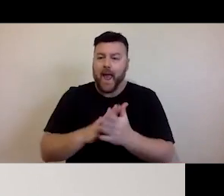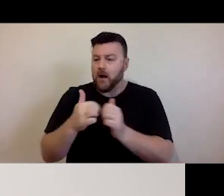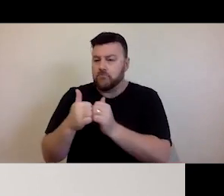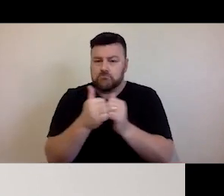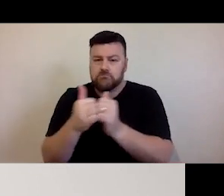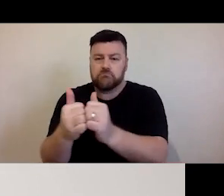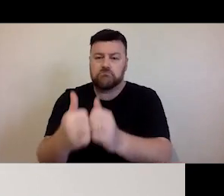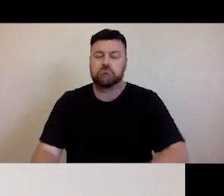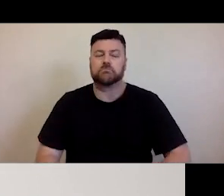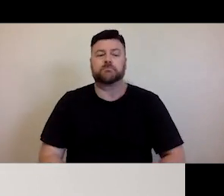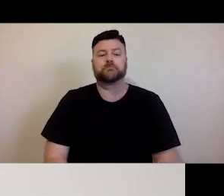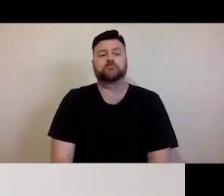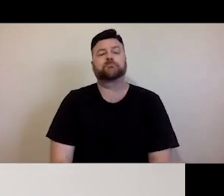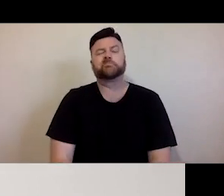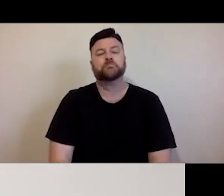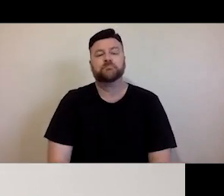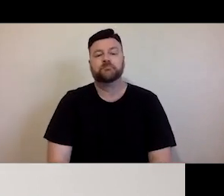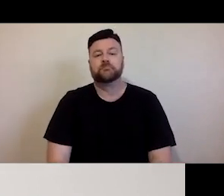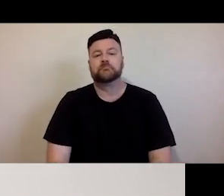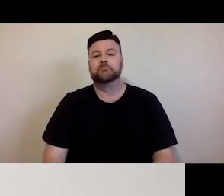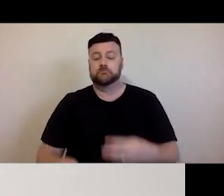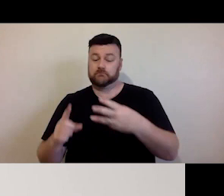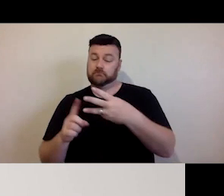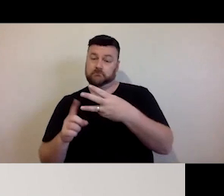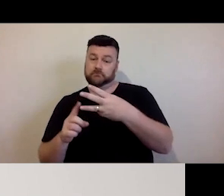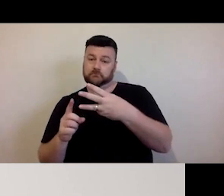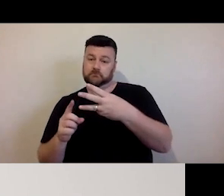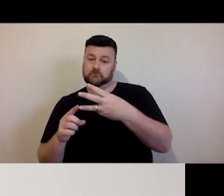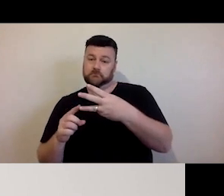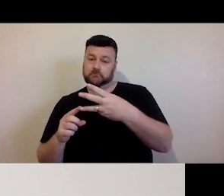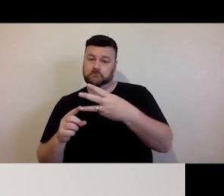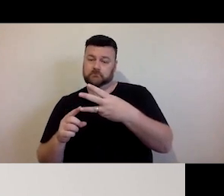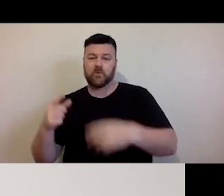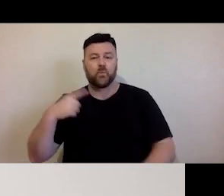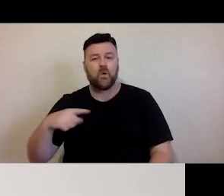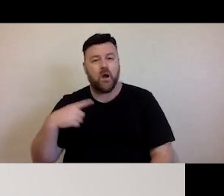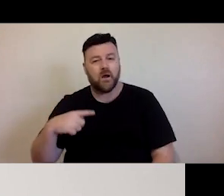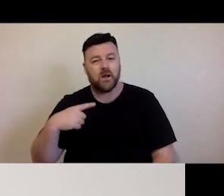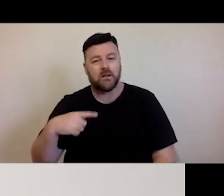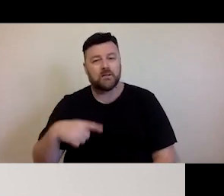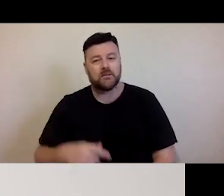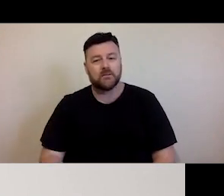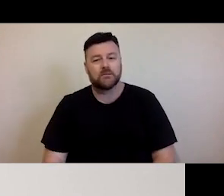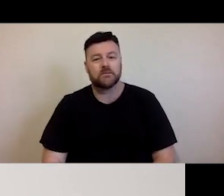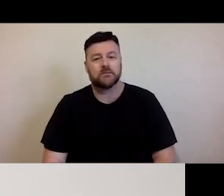Finally, the green innovation space focuses on why.